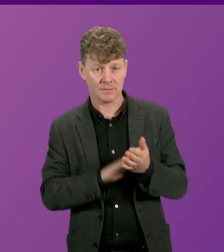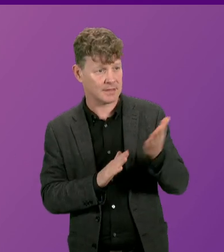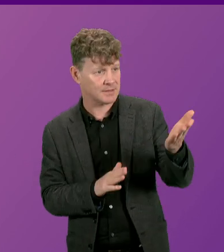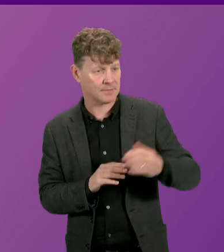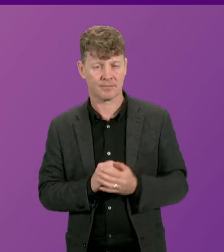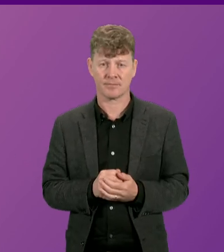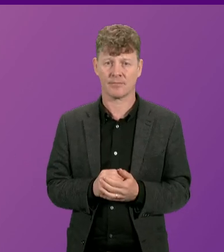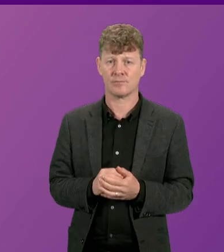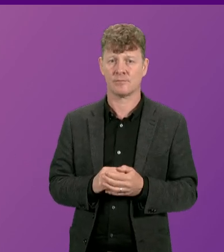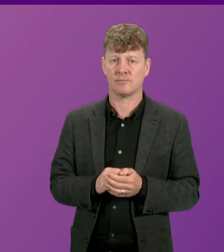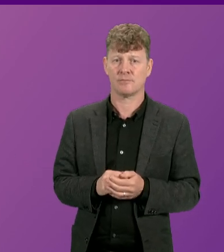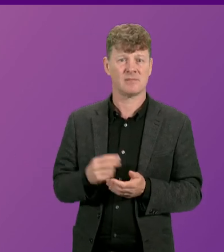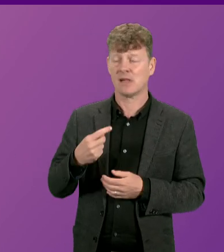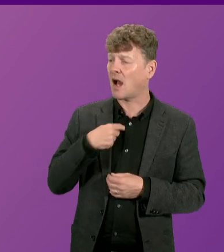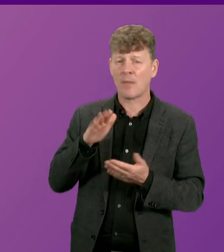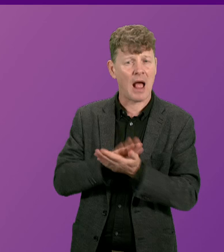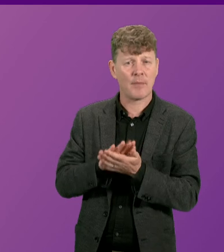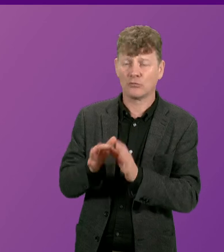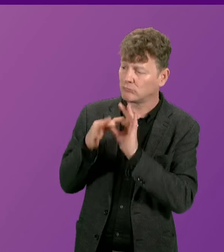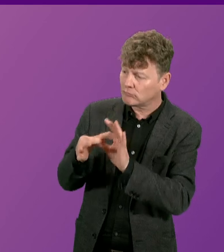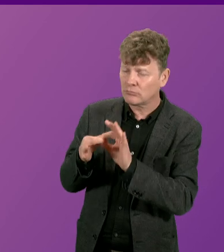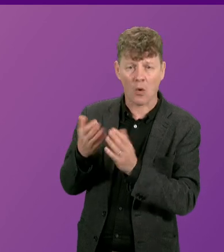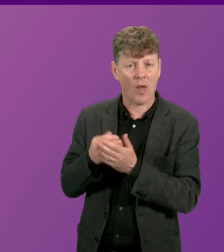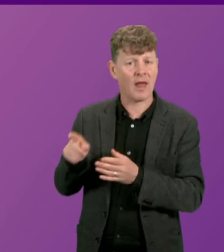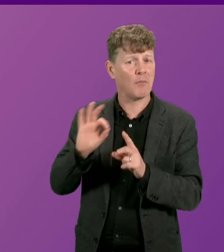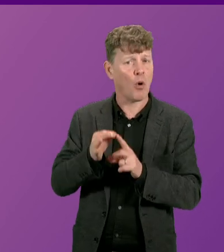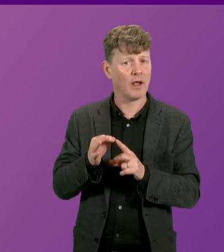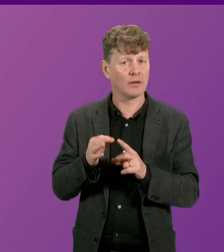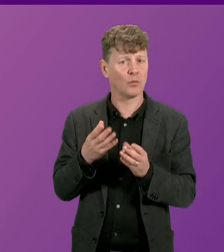I am very happy to engage on the point that Mr Bibby has raised. I welcome his question,